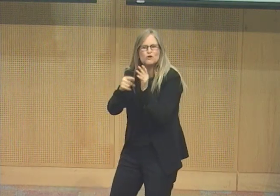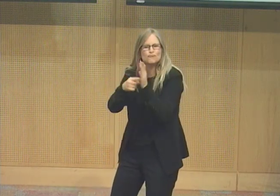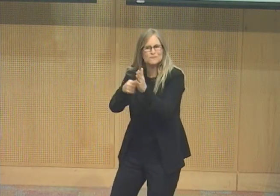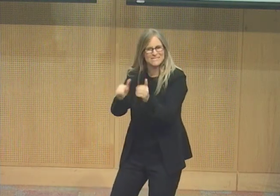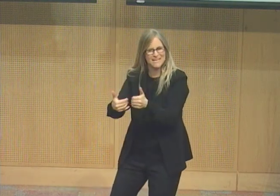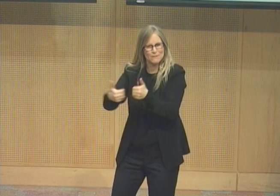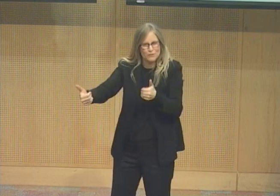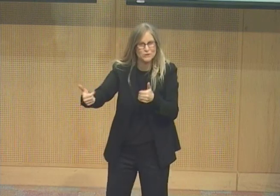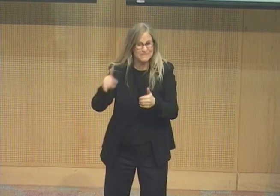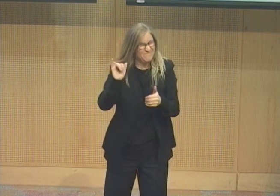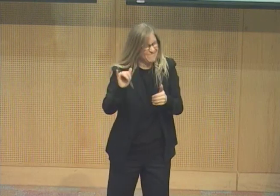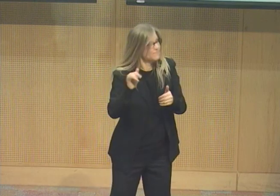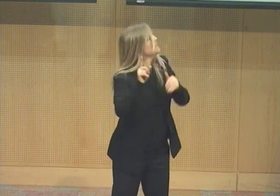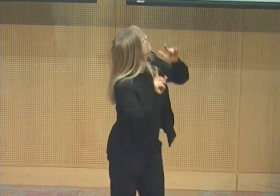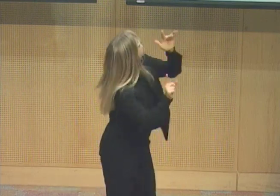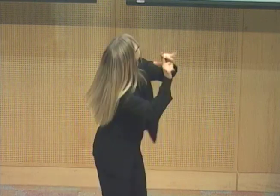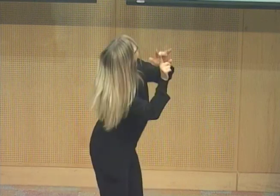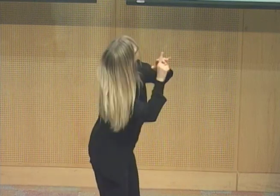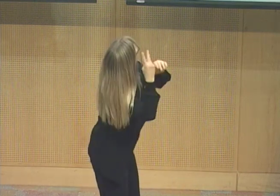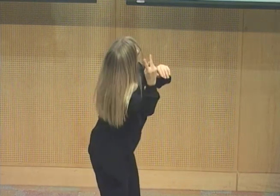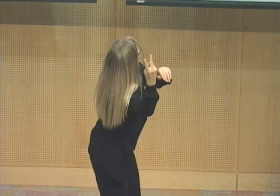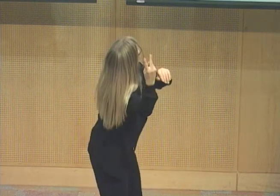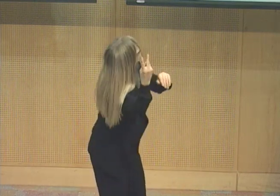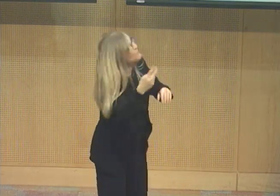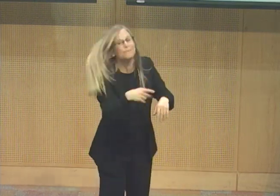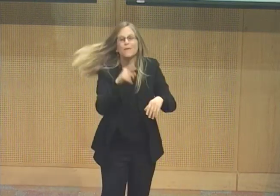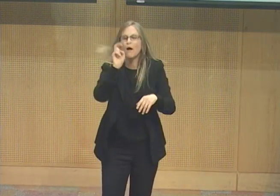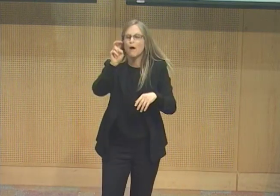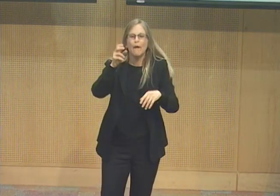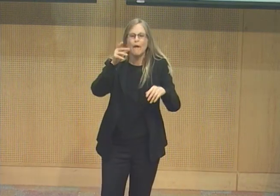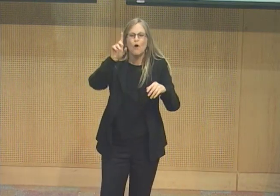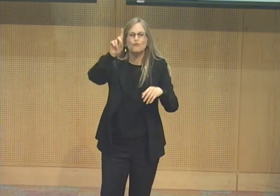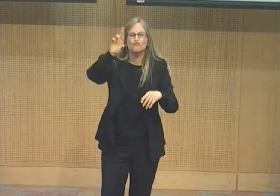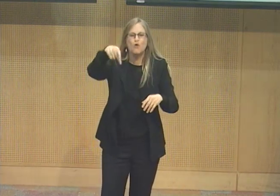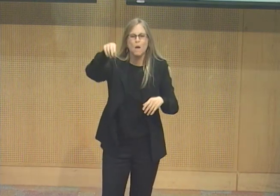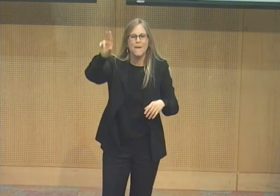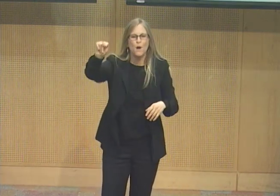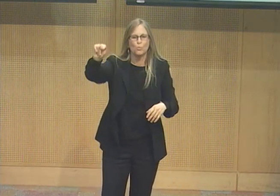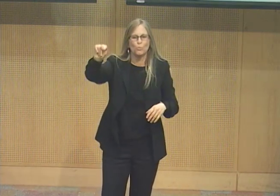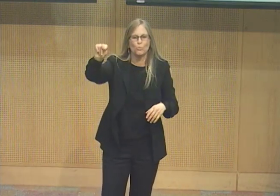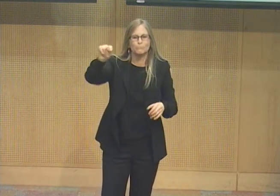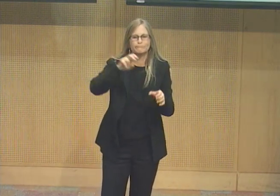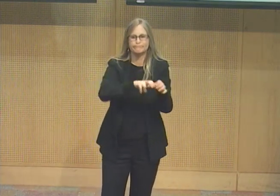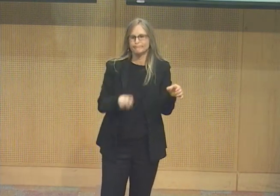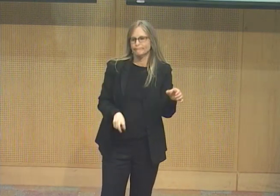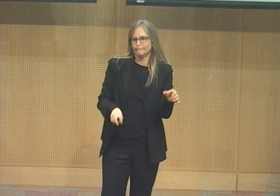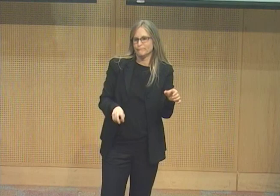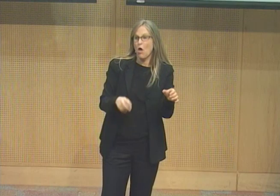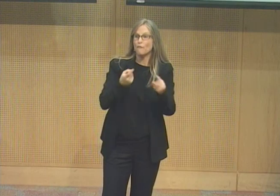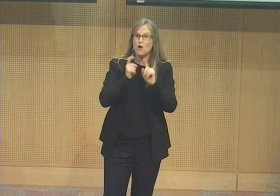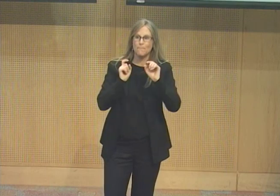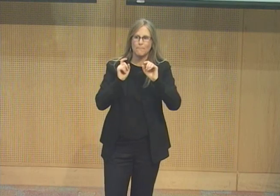"misunderstanding" within communications appeared twice. "Dropout."